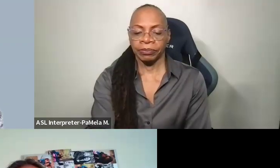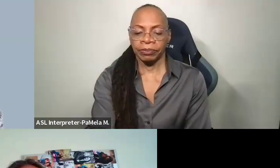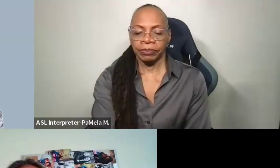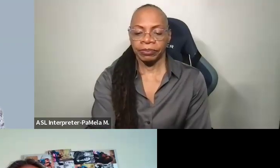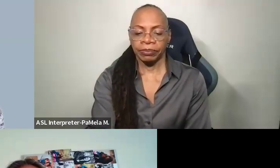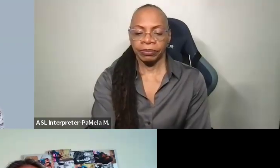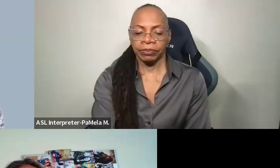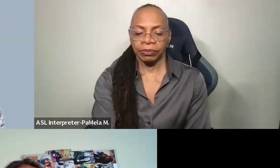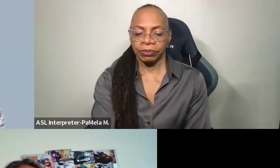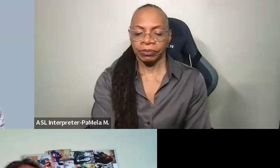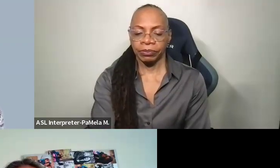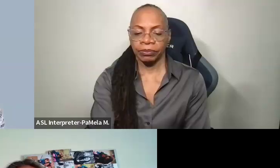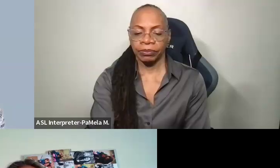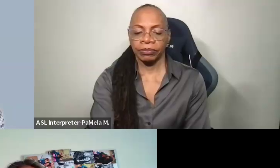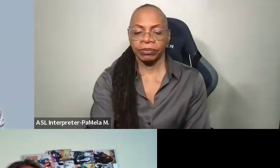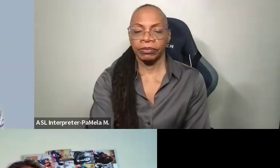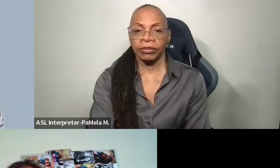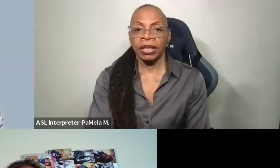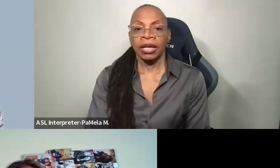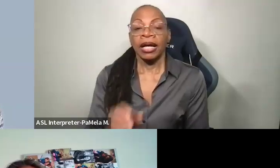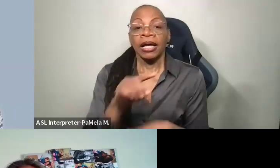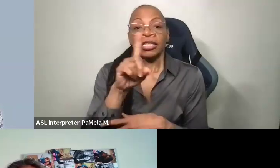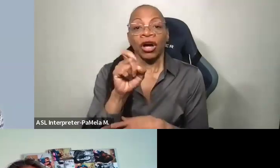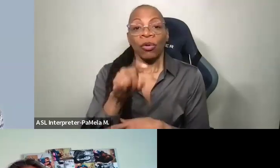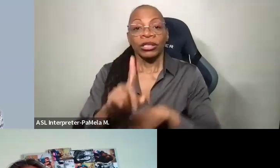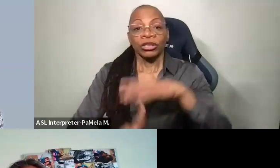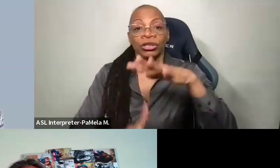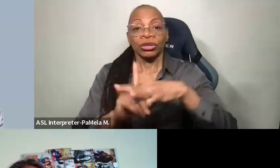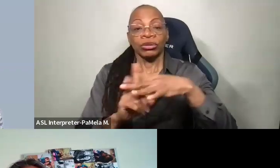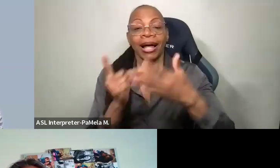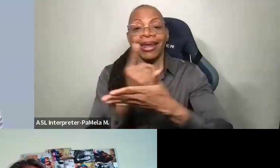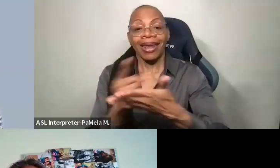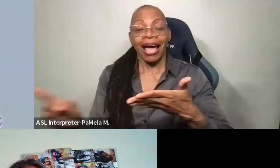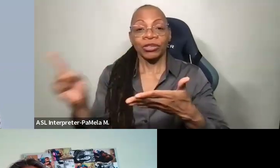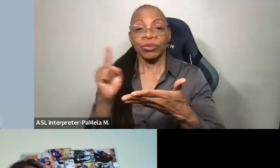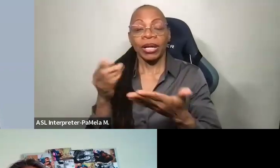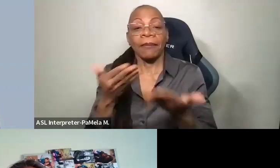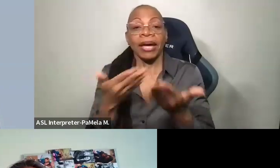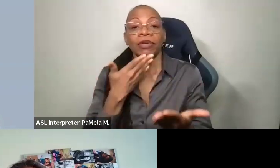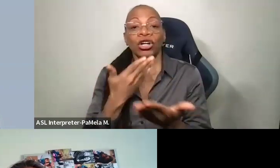All right. Oh, this Alissa, this question came up last week and might be a good opportunity to clarify